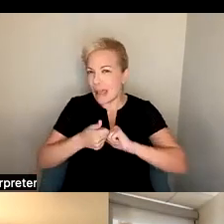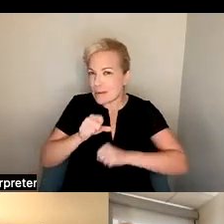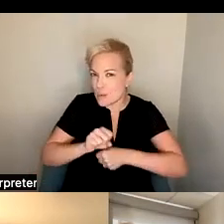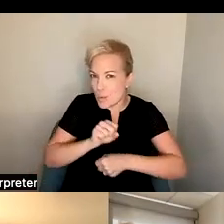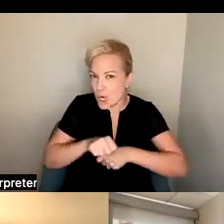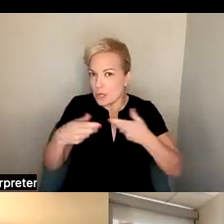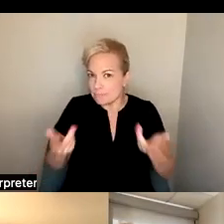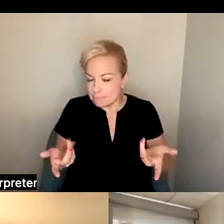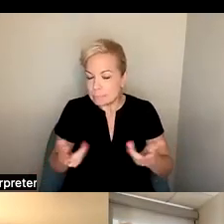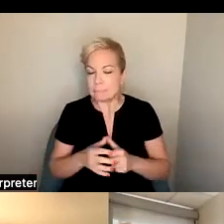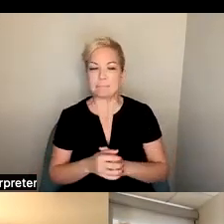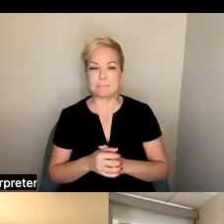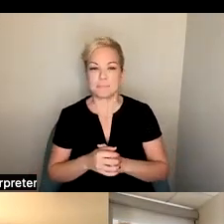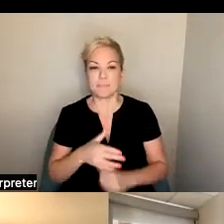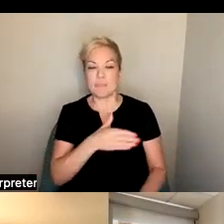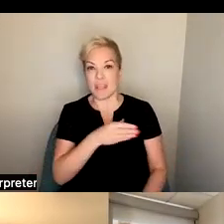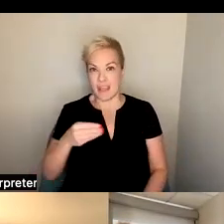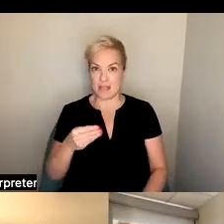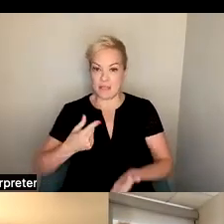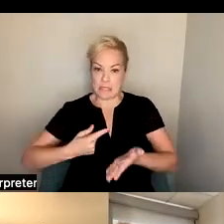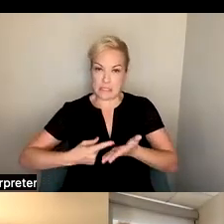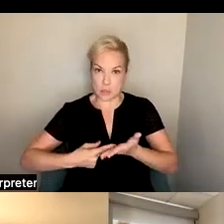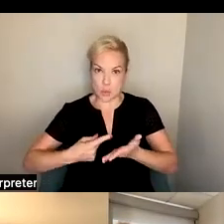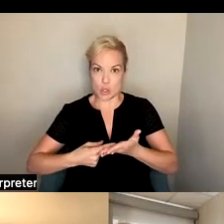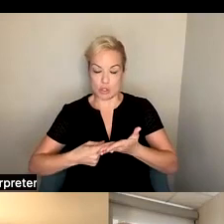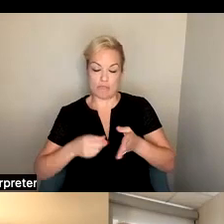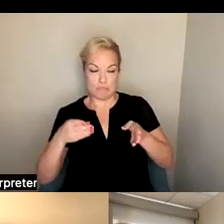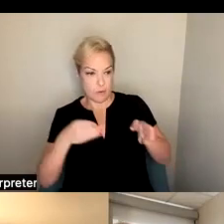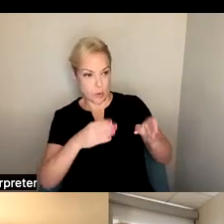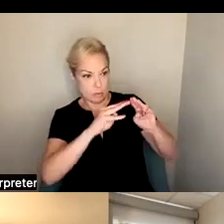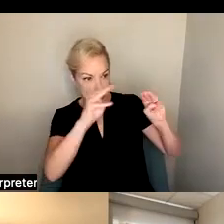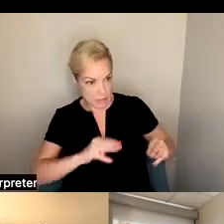frame it within the discourse within museums and within archives and within public settings.